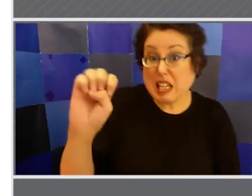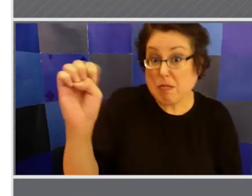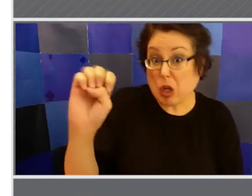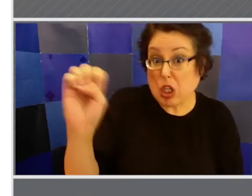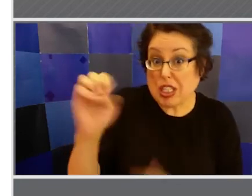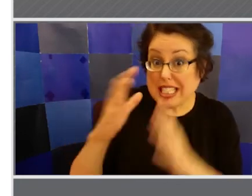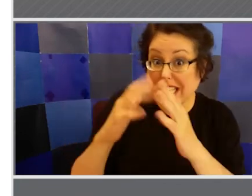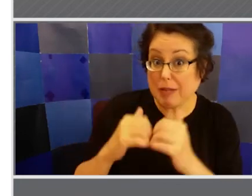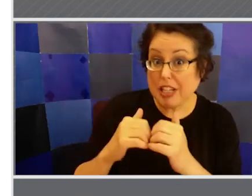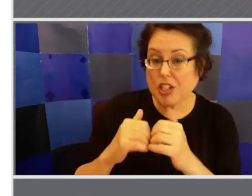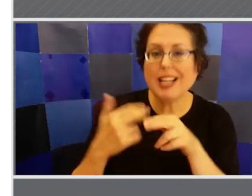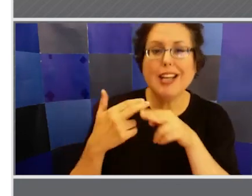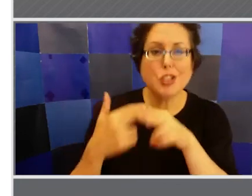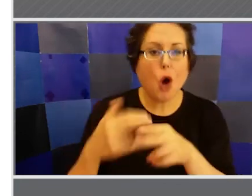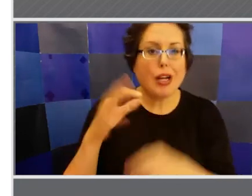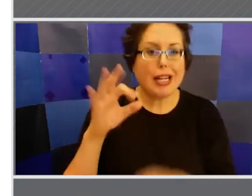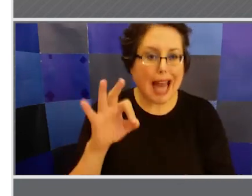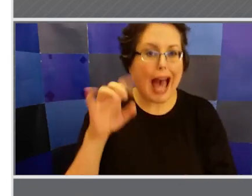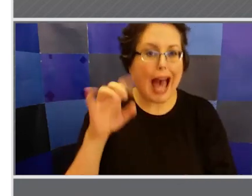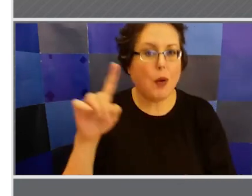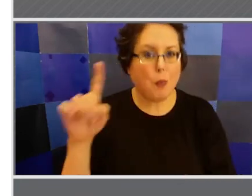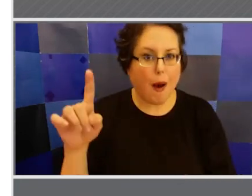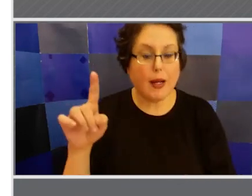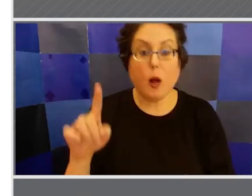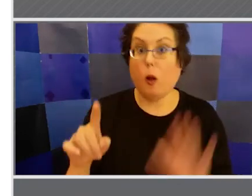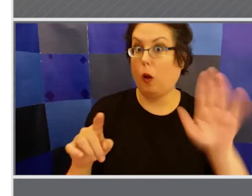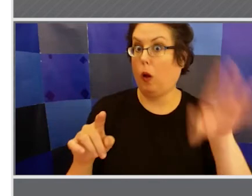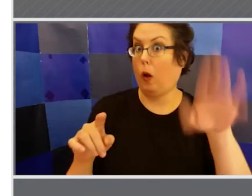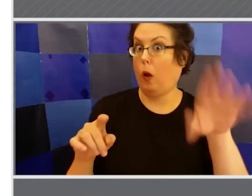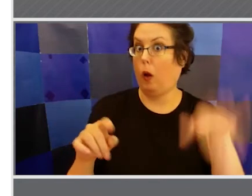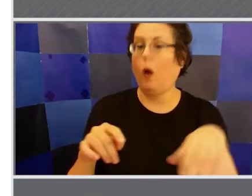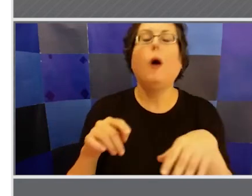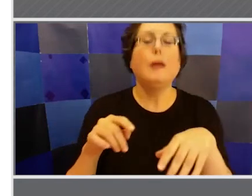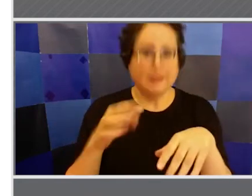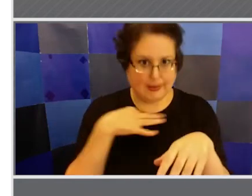called out on a 911 call, we have on call staff that respond to that.